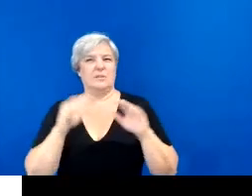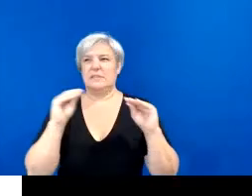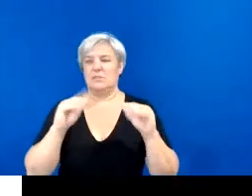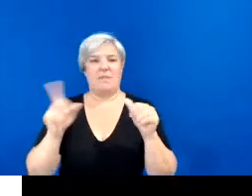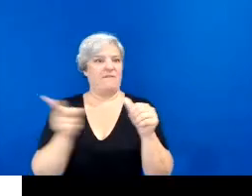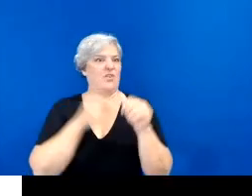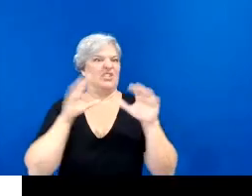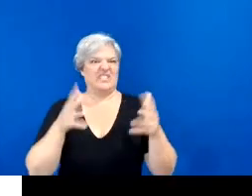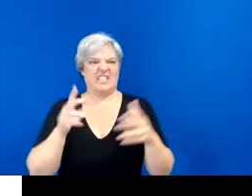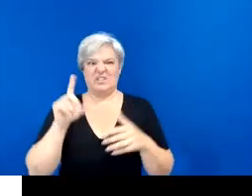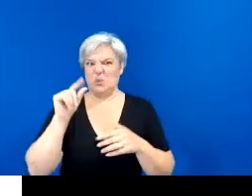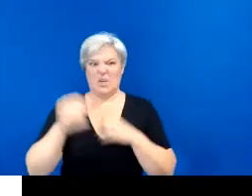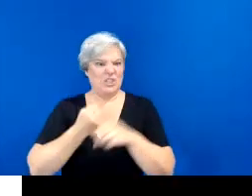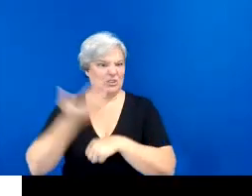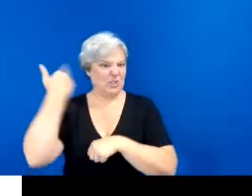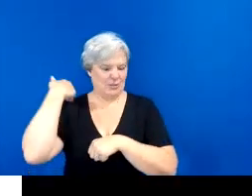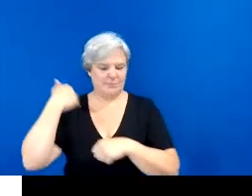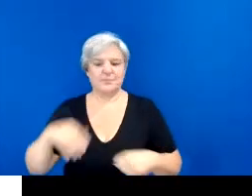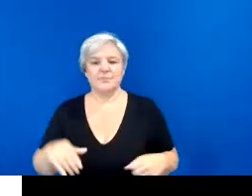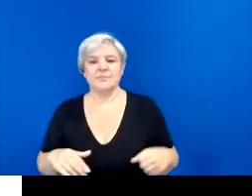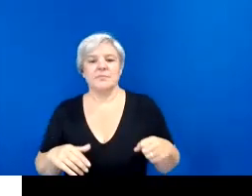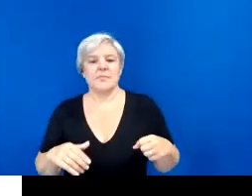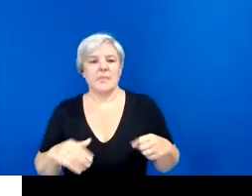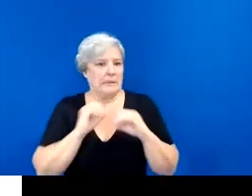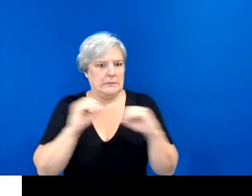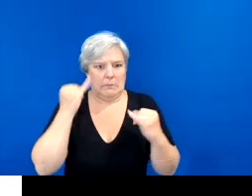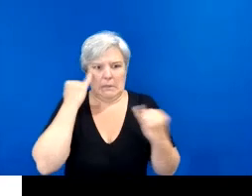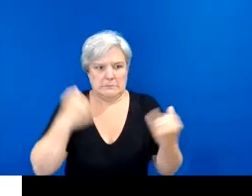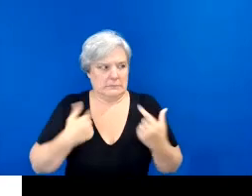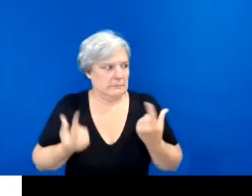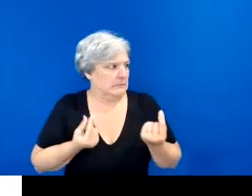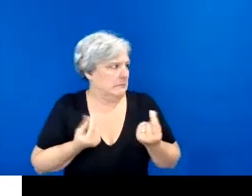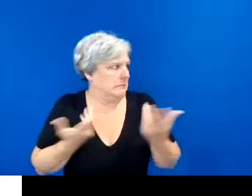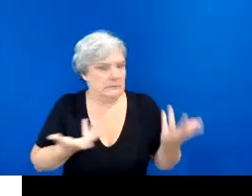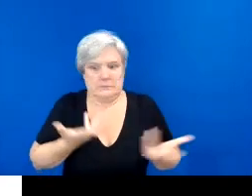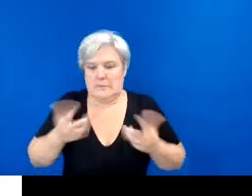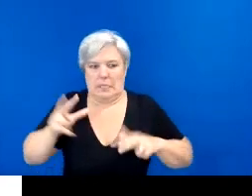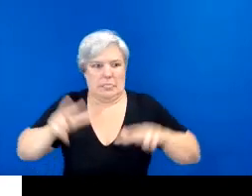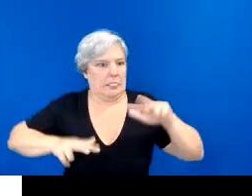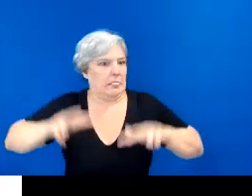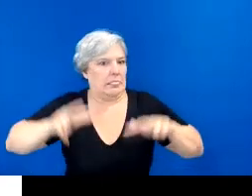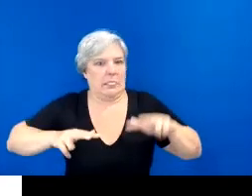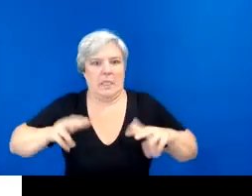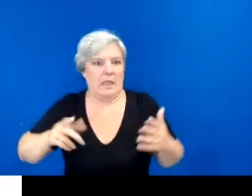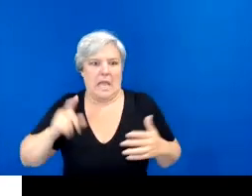20 plus years ago and I just had no idea what I was doing and had honestly no business being in front of students,